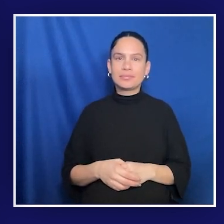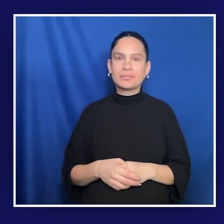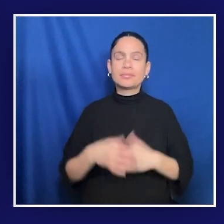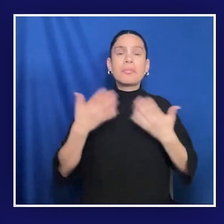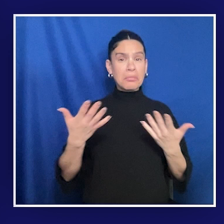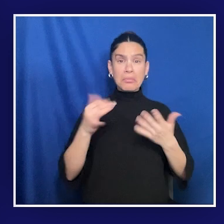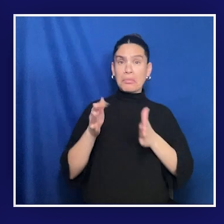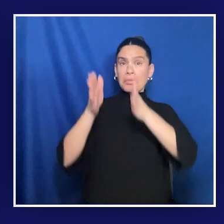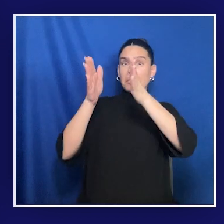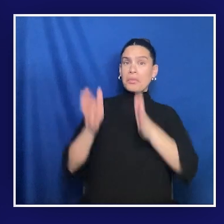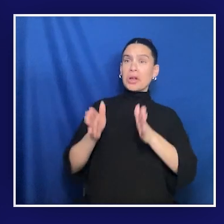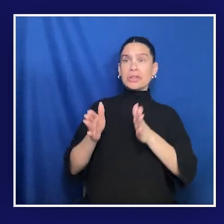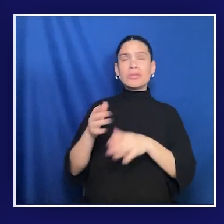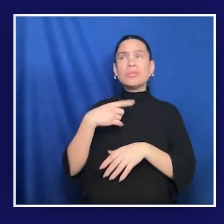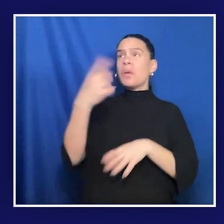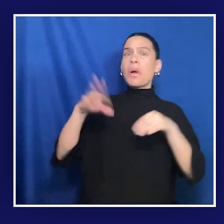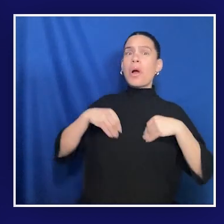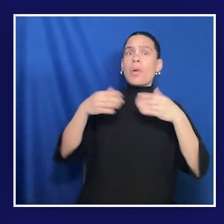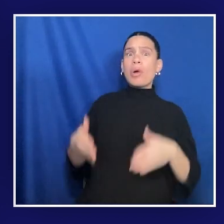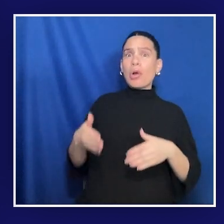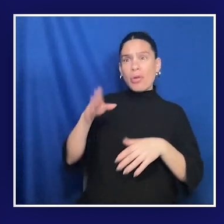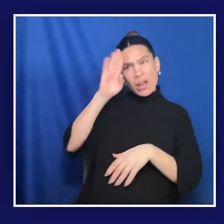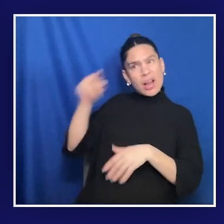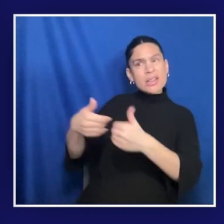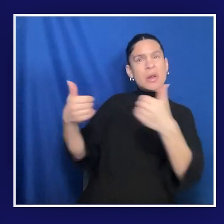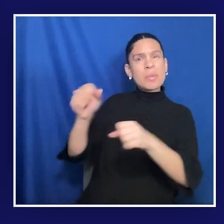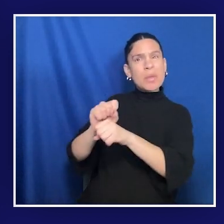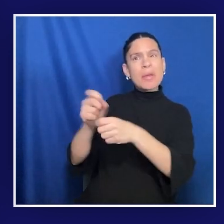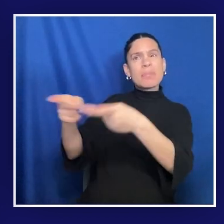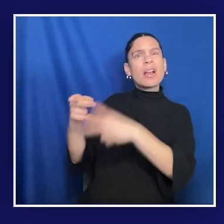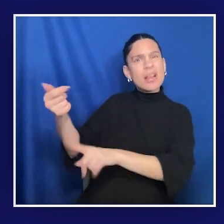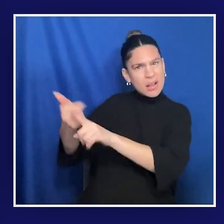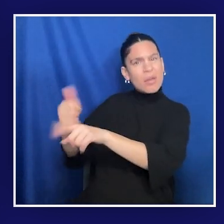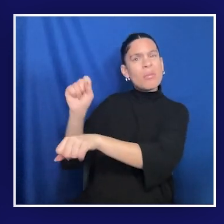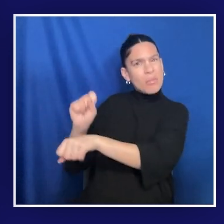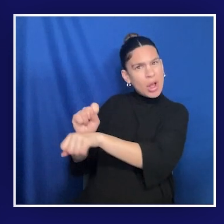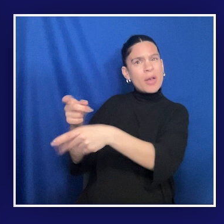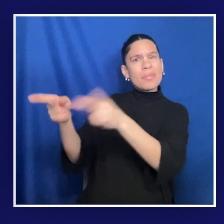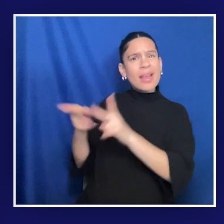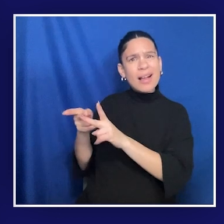[Neil] If you say to a sheltered workshop owner that they are a place of employment, they'll say, "No, no, no.